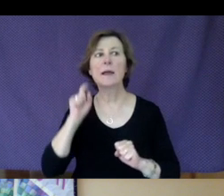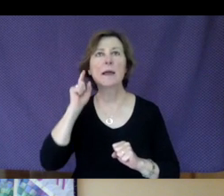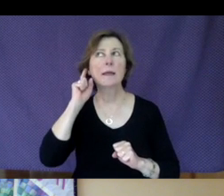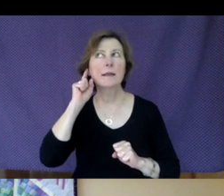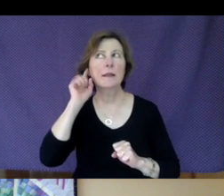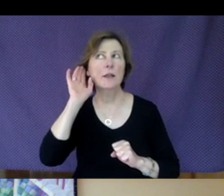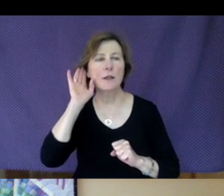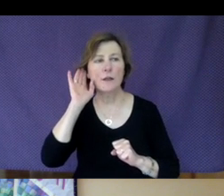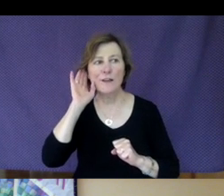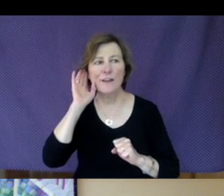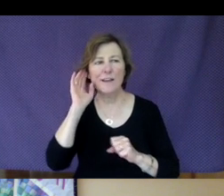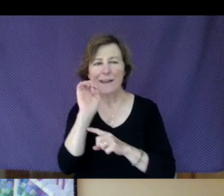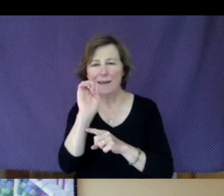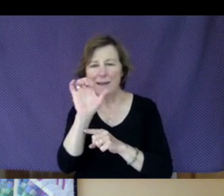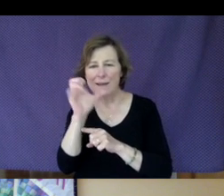and wisdom.